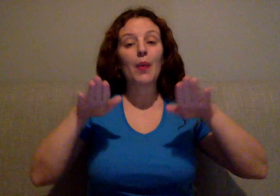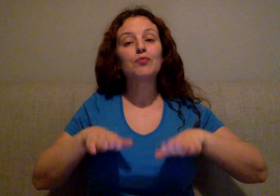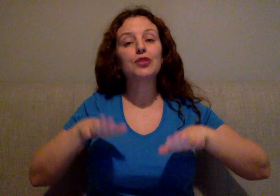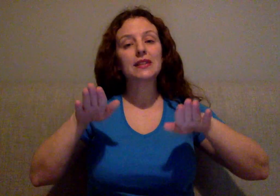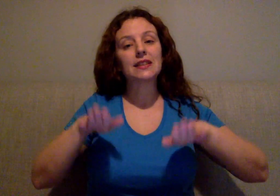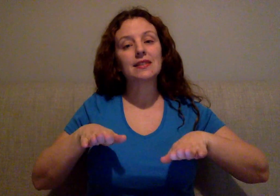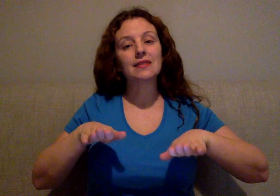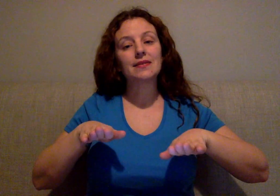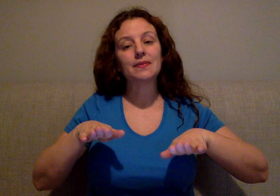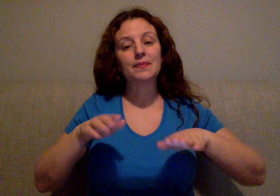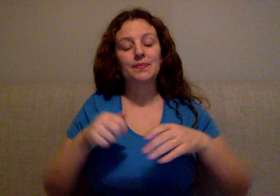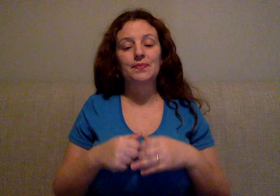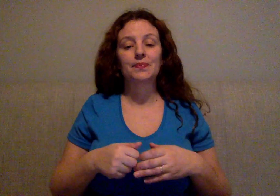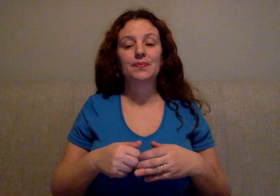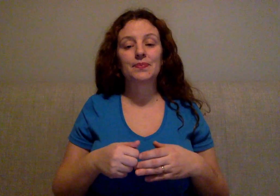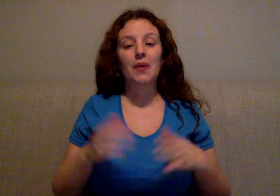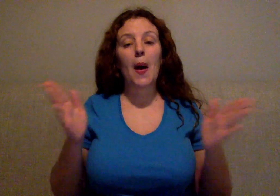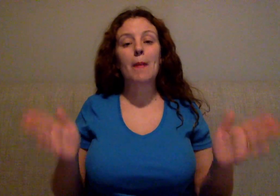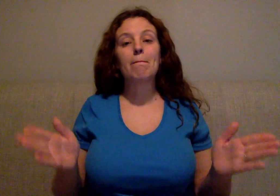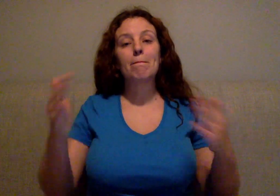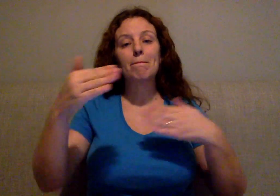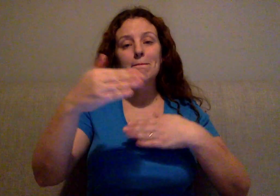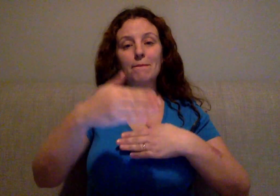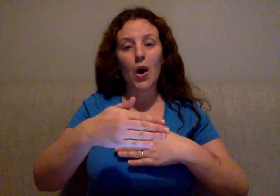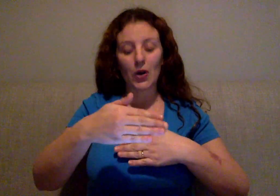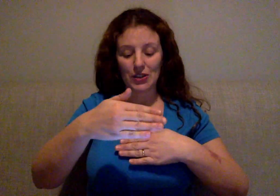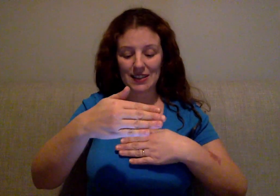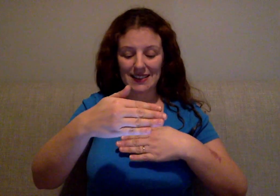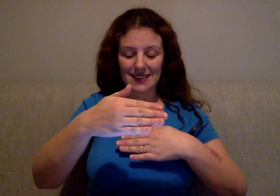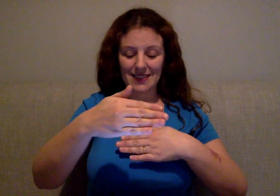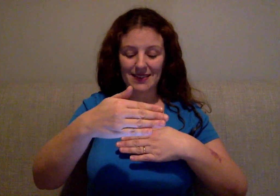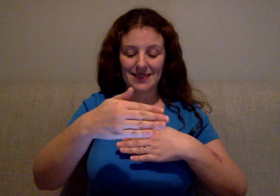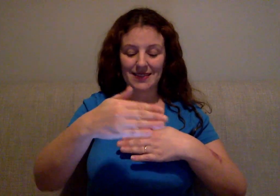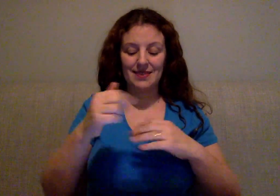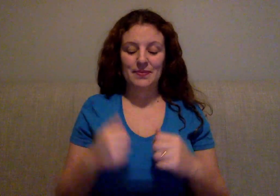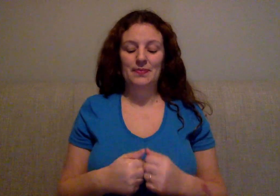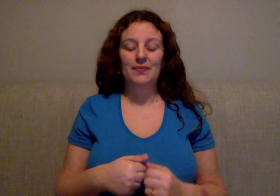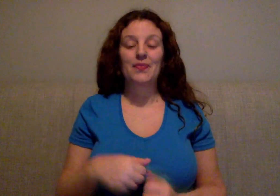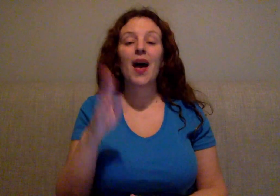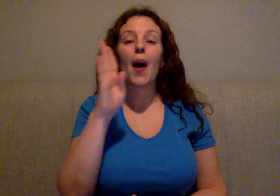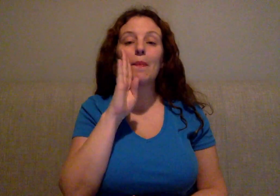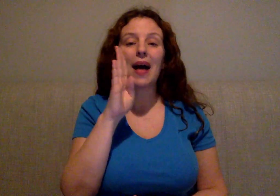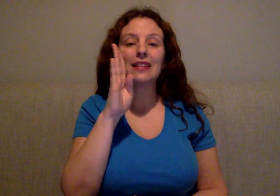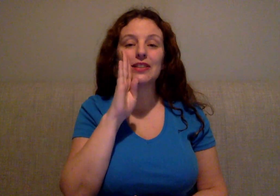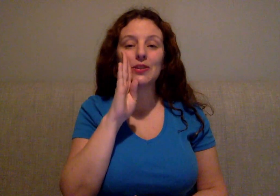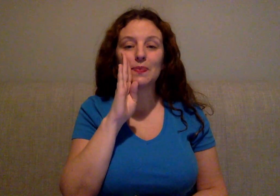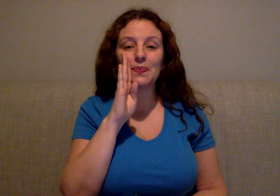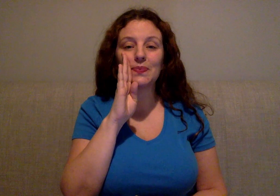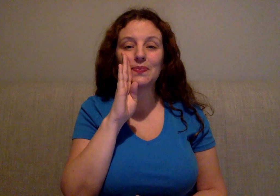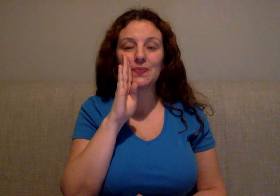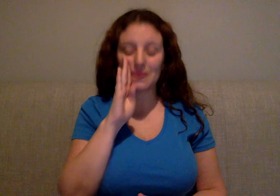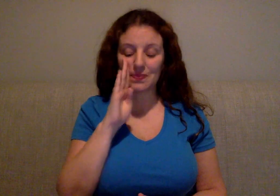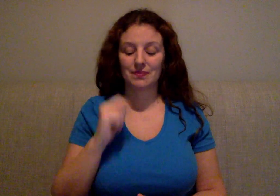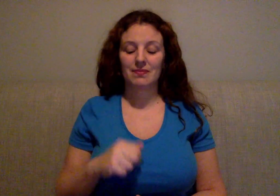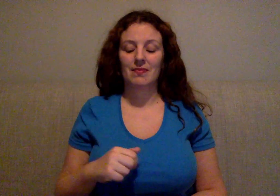Britain BOX BELGUIM